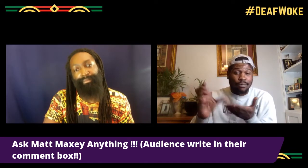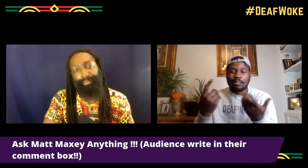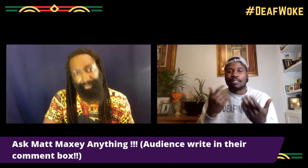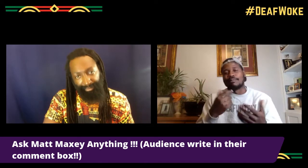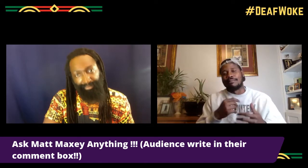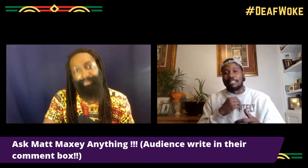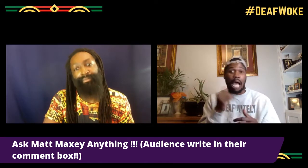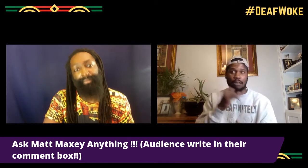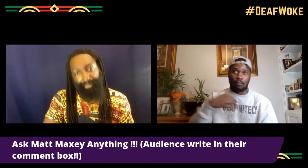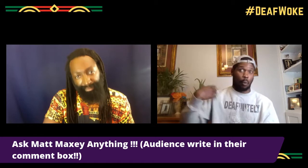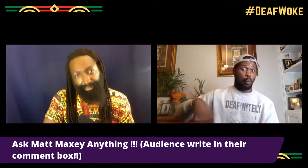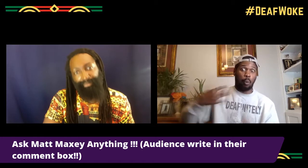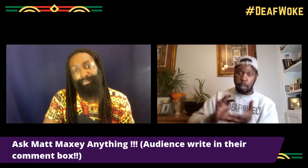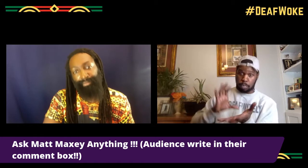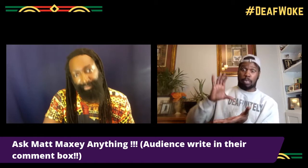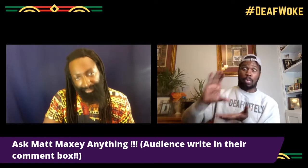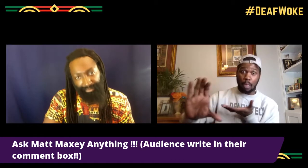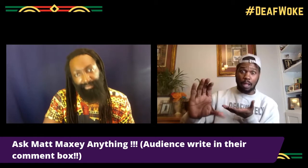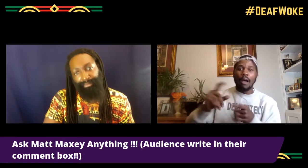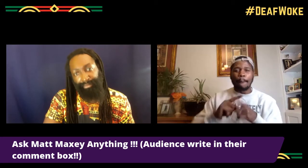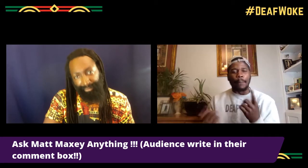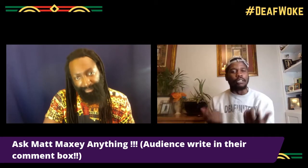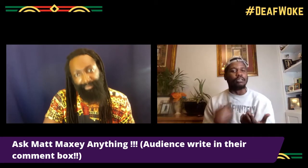The better team you have involved the better.